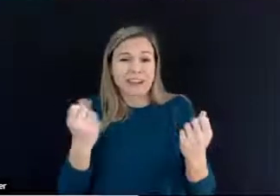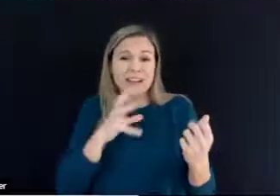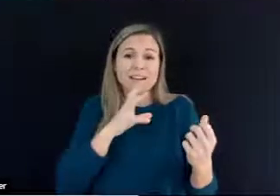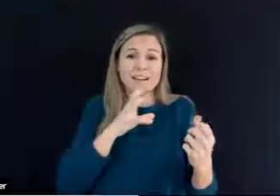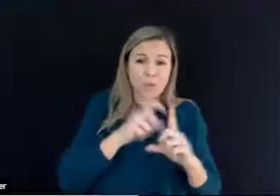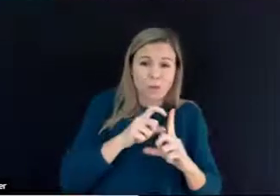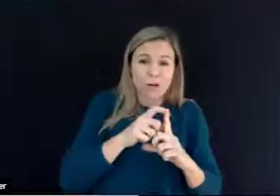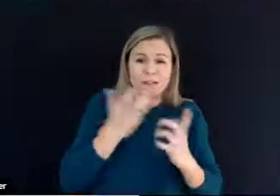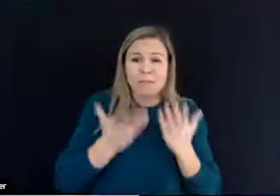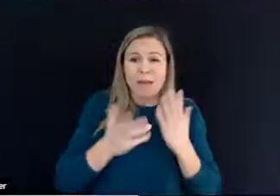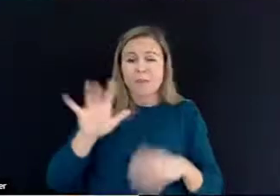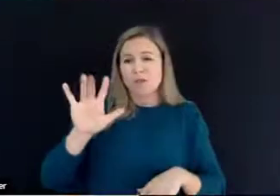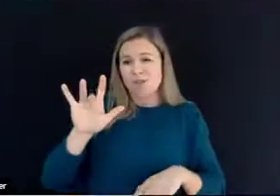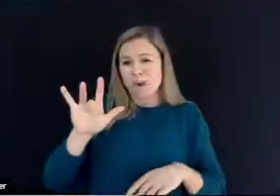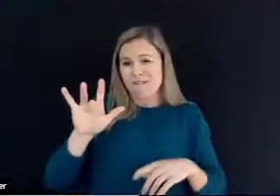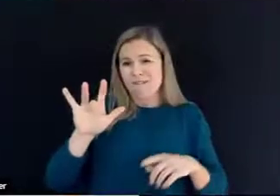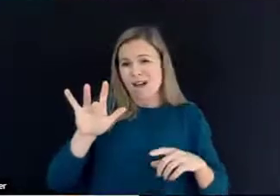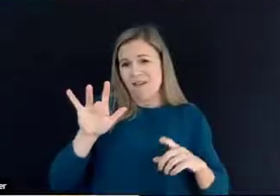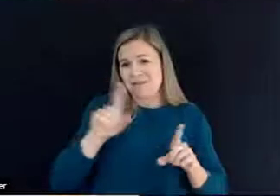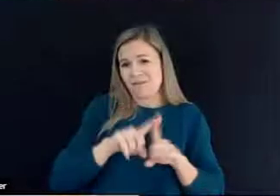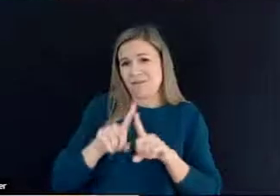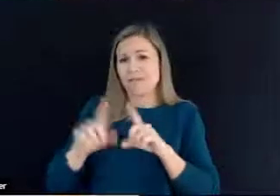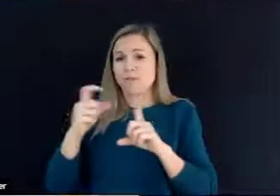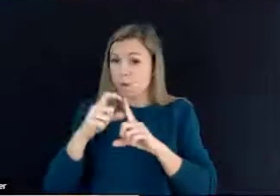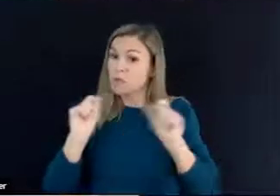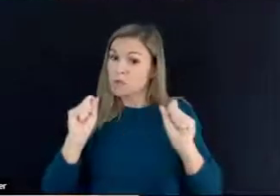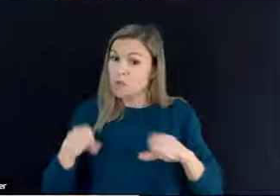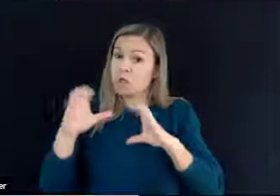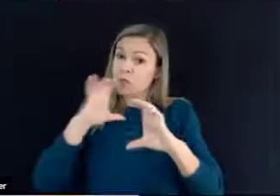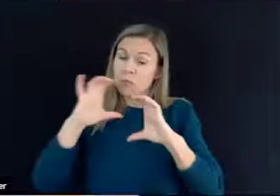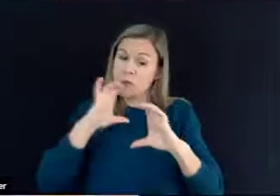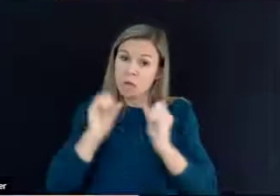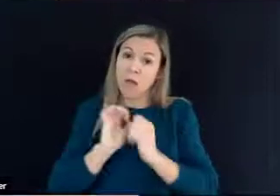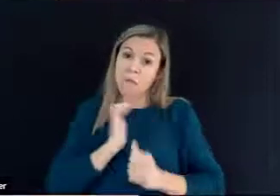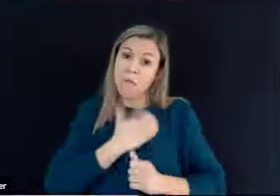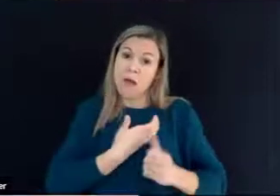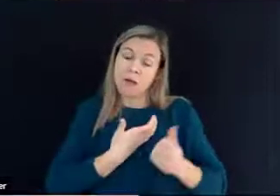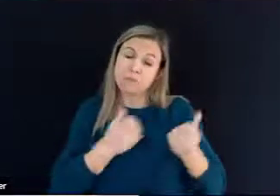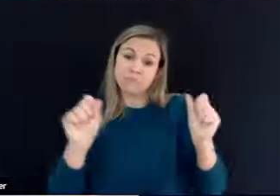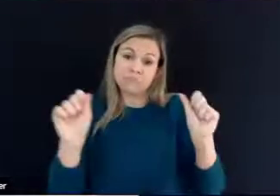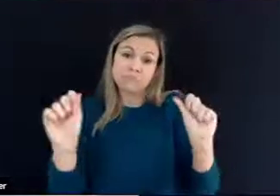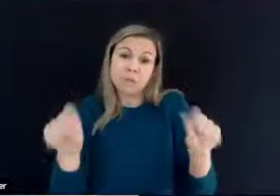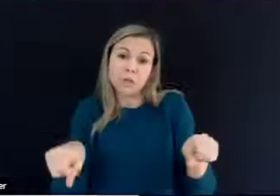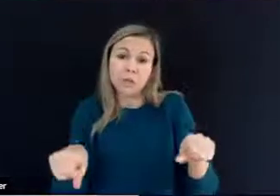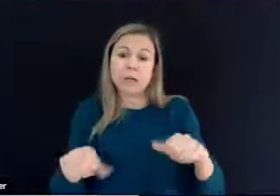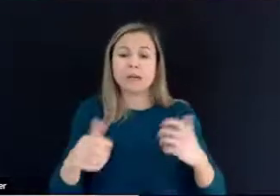And so, she was able to communicate with us, which is something we worked